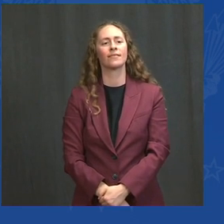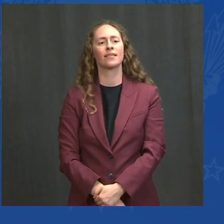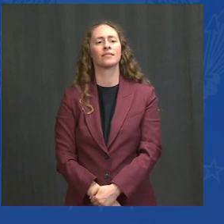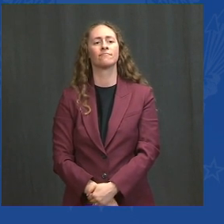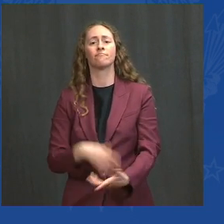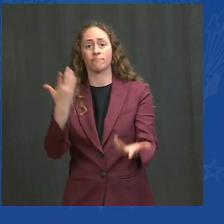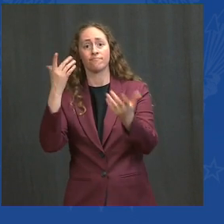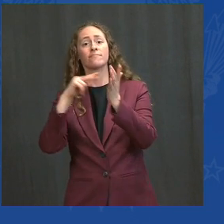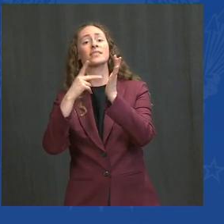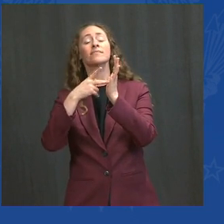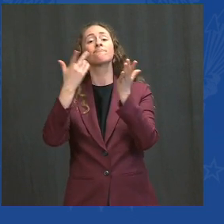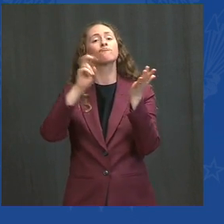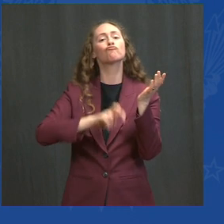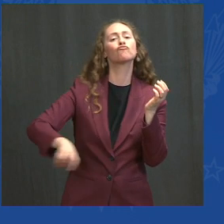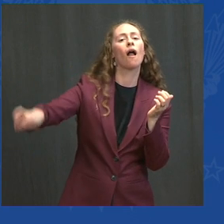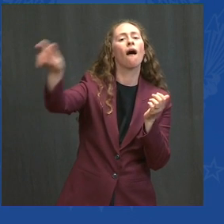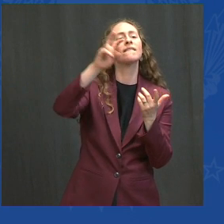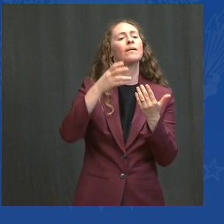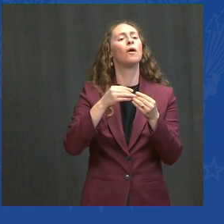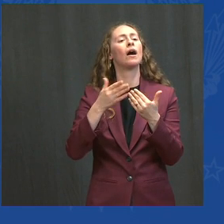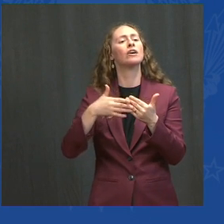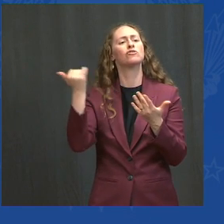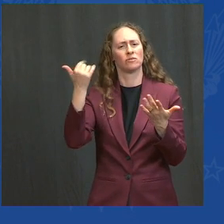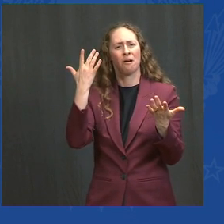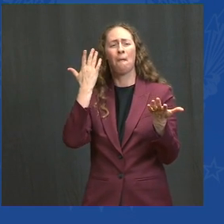I don't know why you'd go to Chicago, but -- you know, all kidding aside --